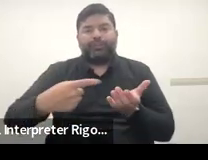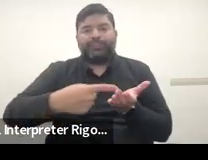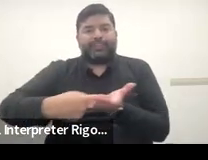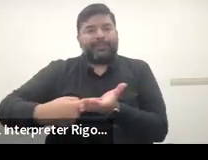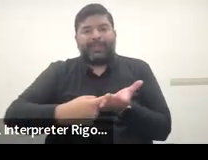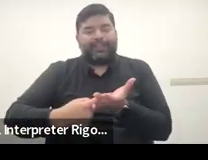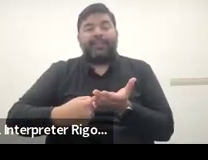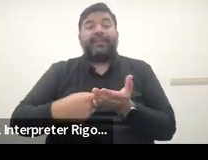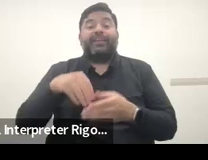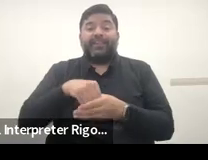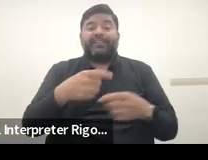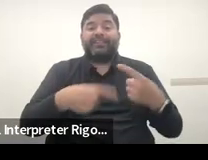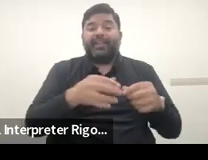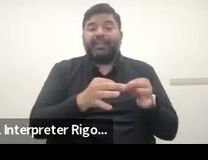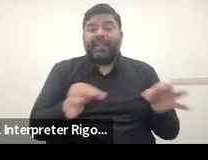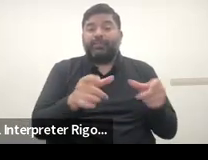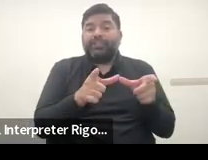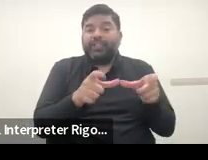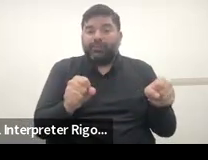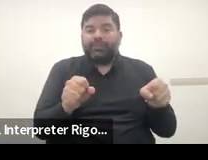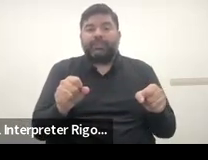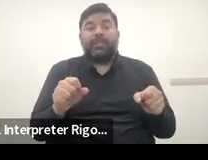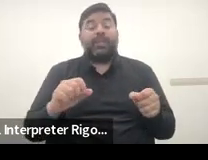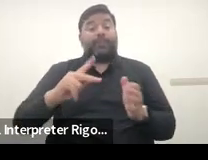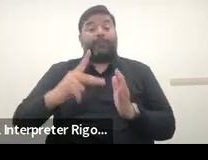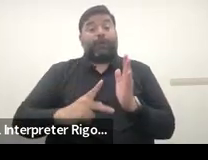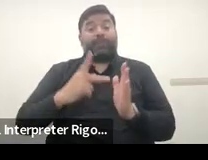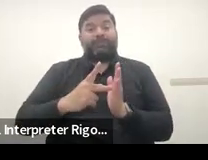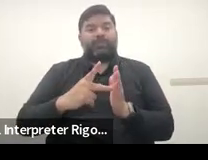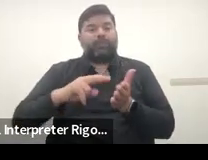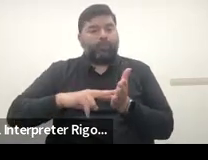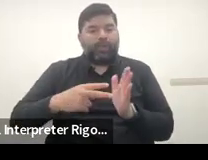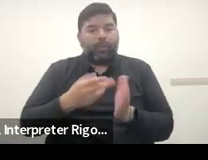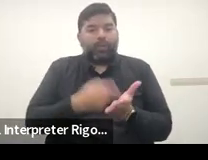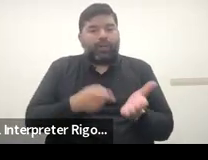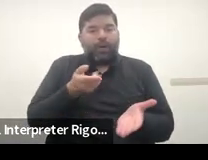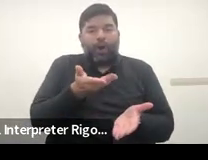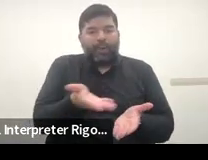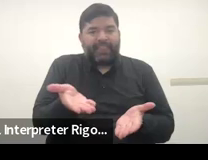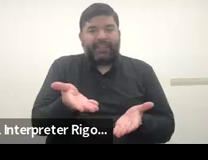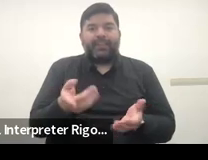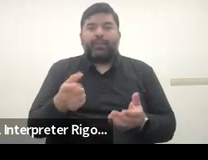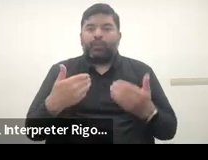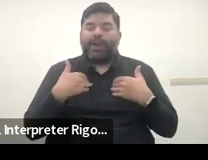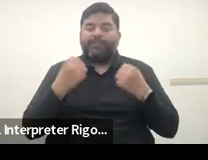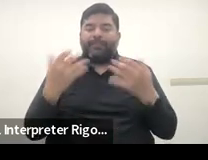language linguistics—about what the phonemes are. You have many muscles on your body and those